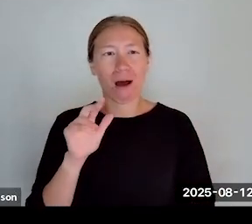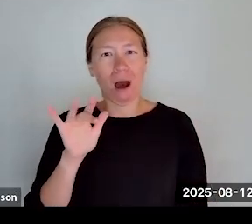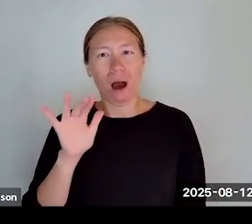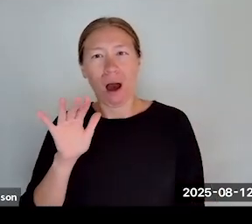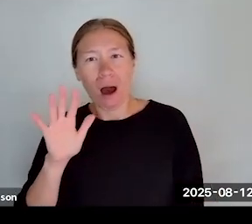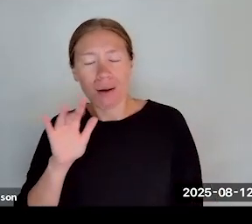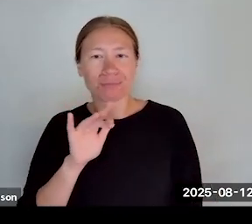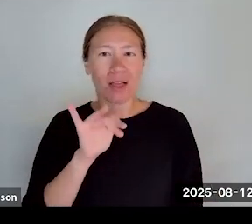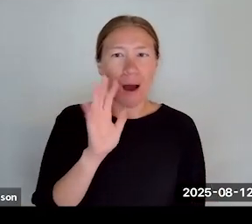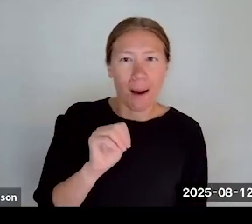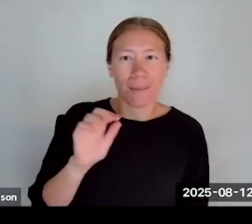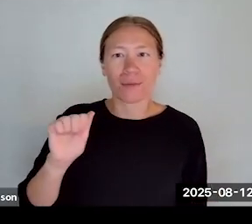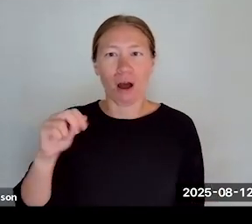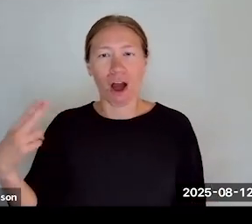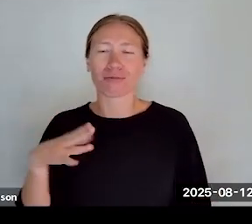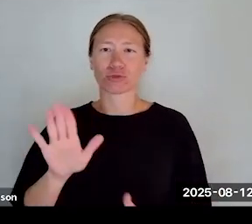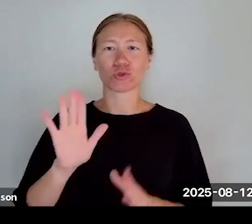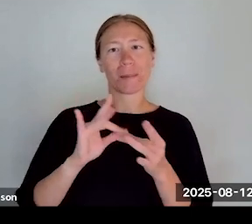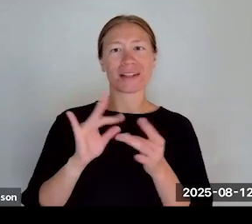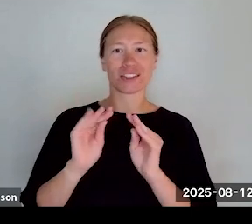of what you wish to communicate and the meaning behind it.